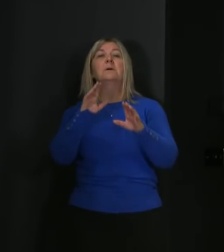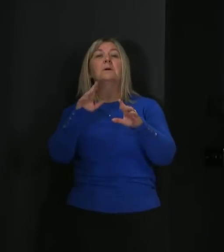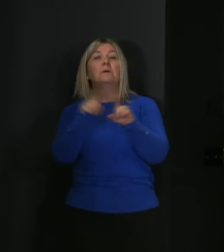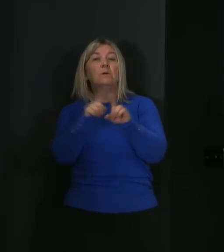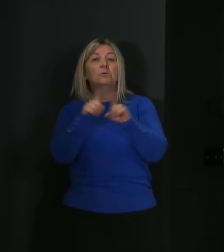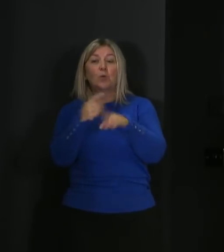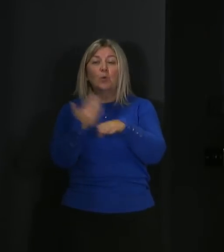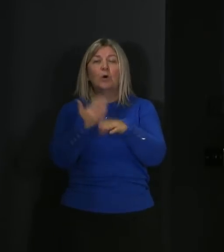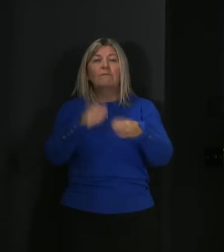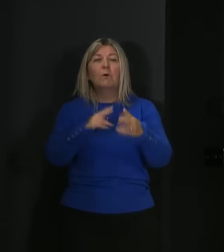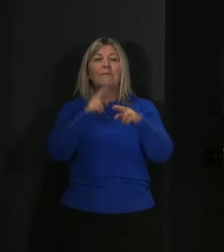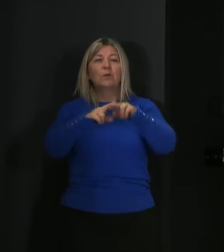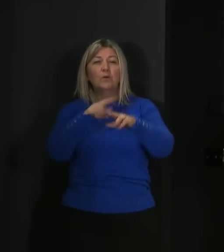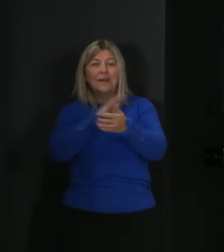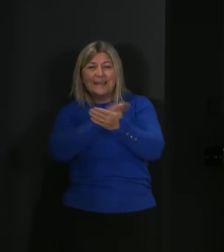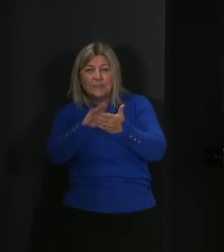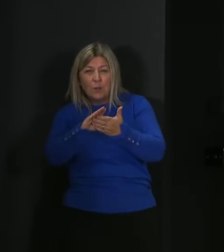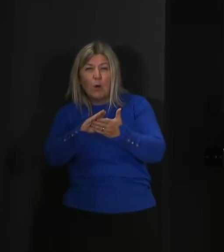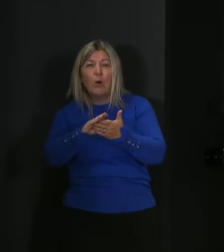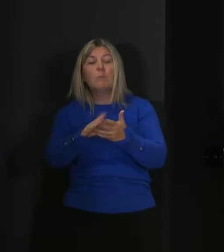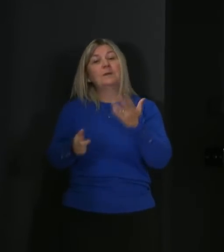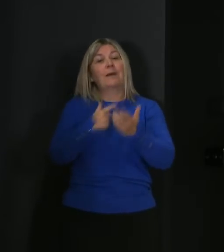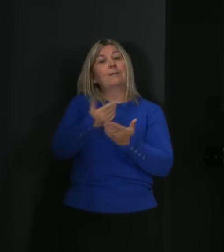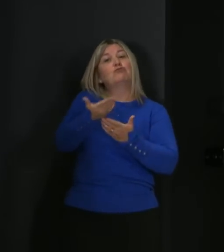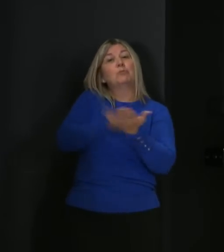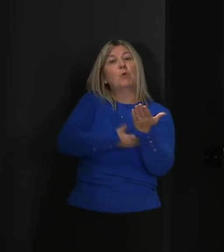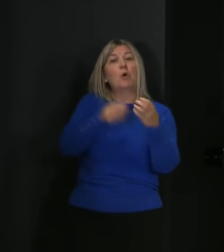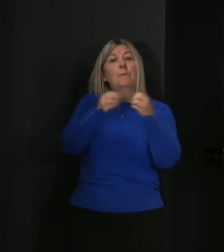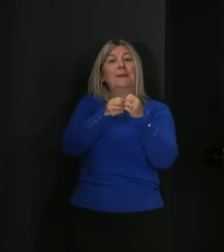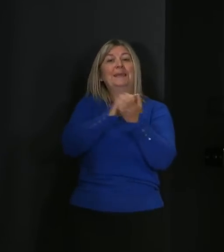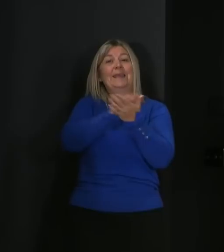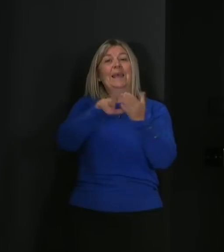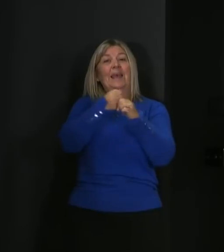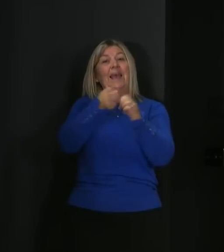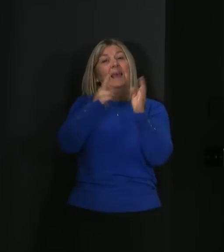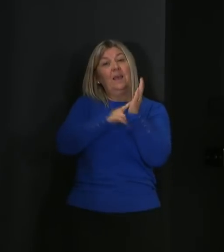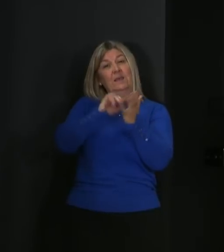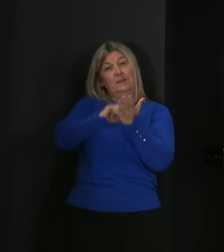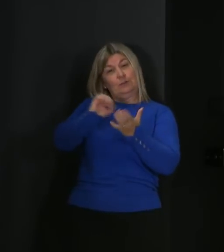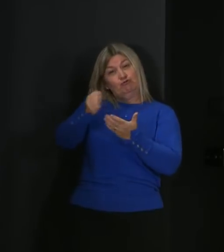Government to the Benny Higgins specifically looks and challenges to see what more we and